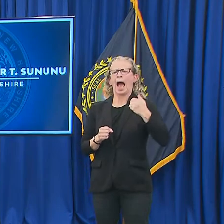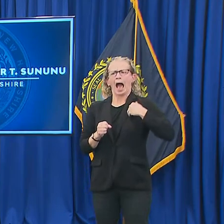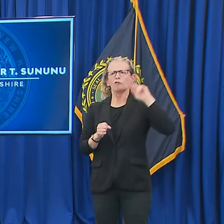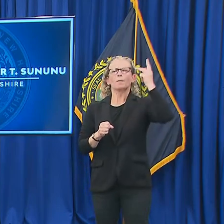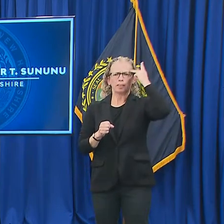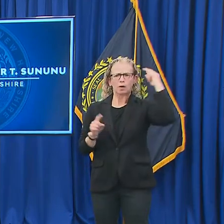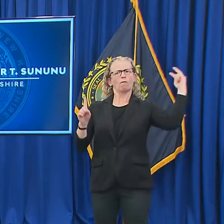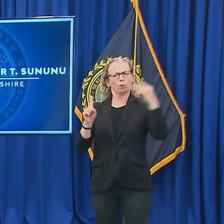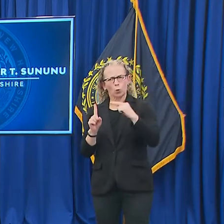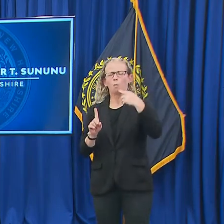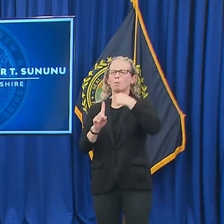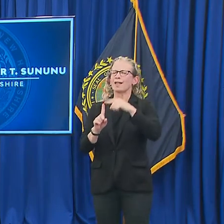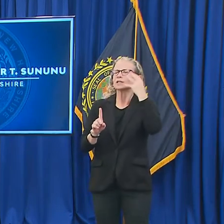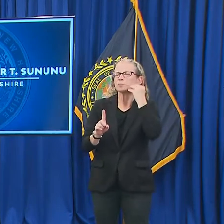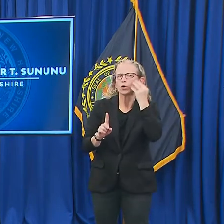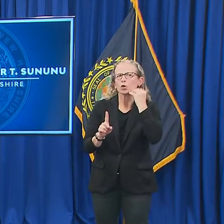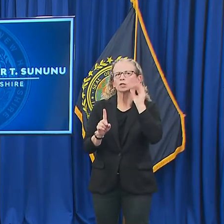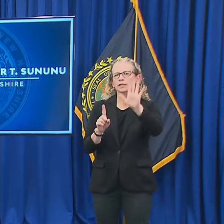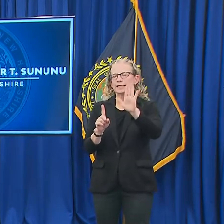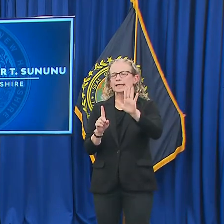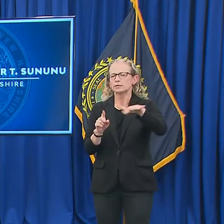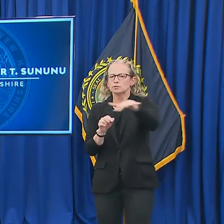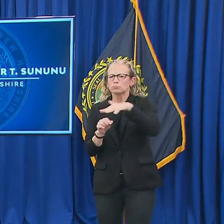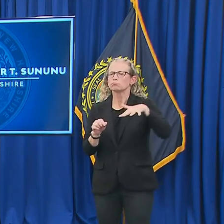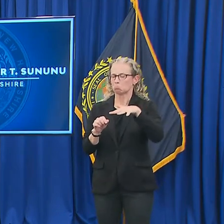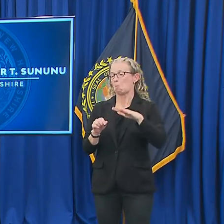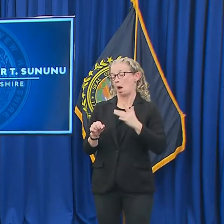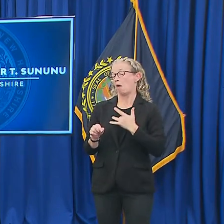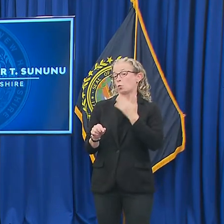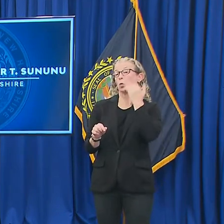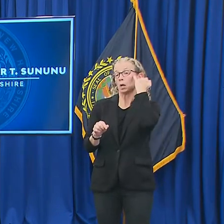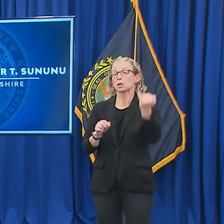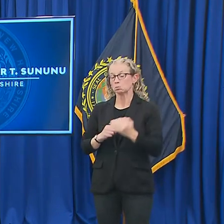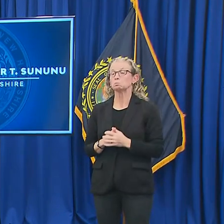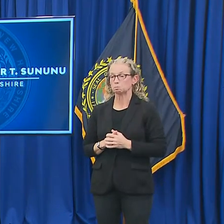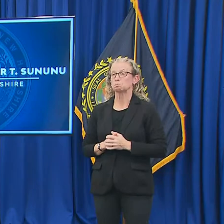neighboring states have gone to take the top or shut them down entirely.